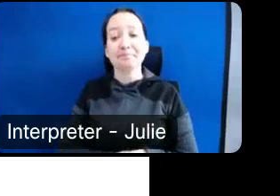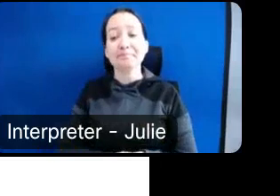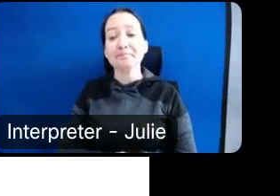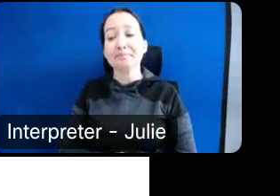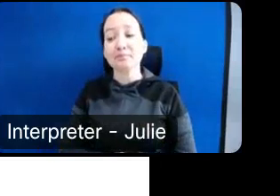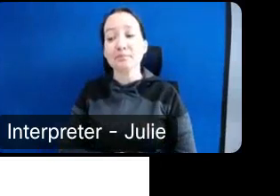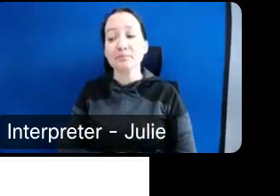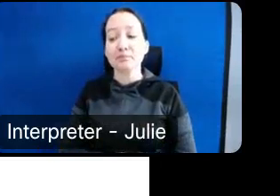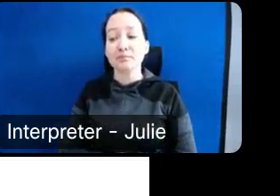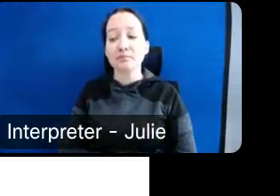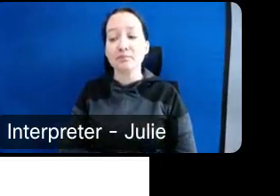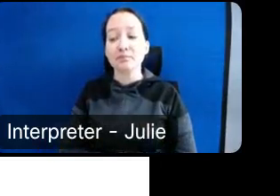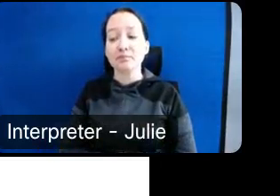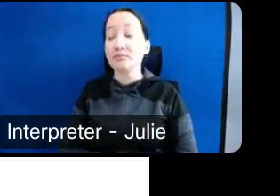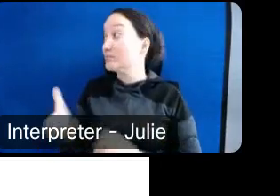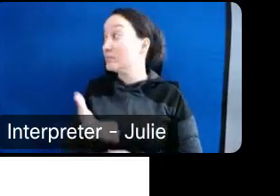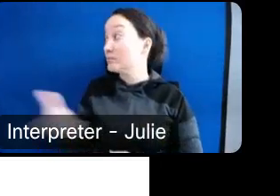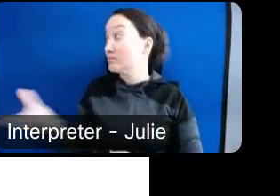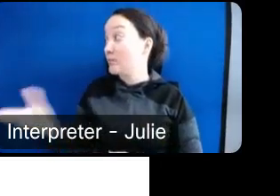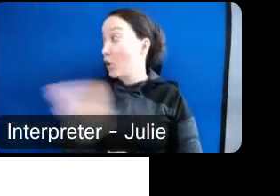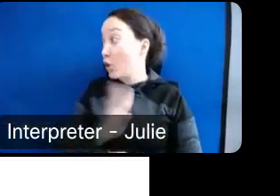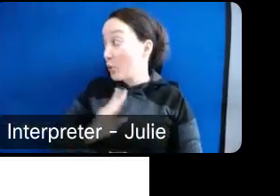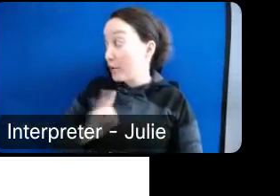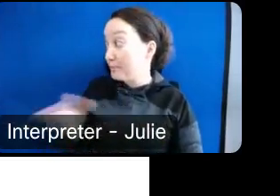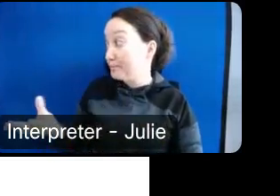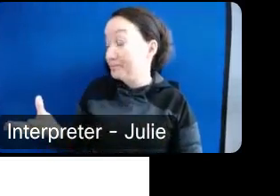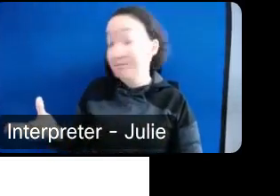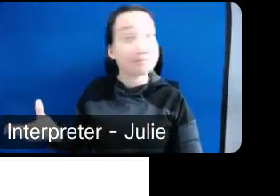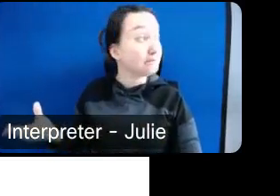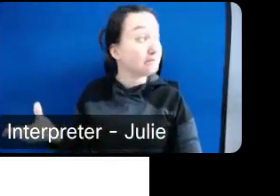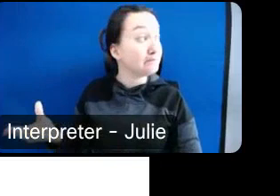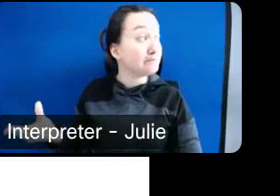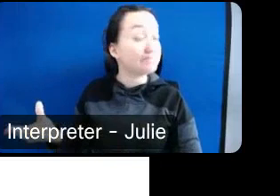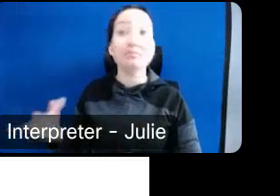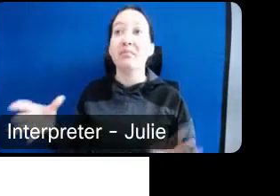From board members question connected to this.